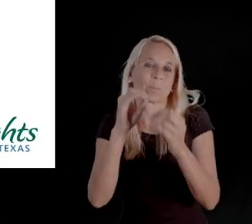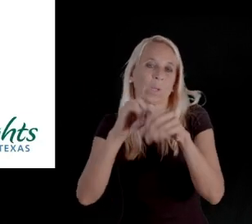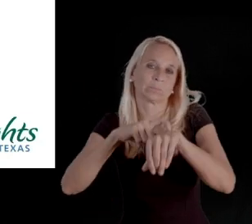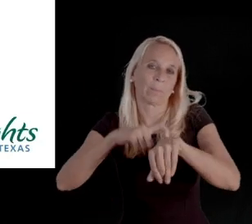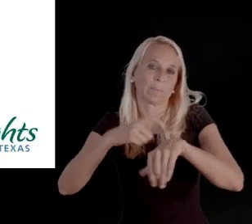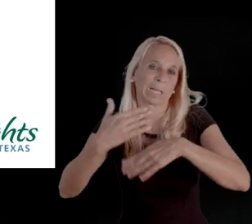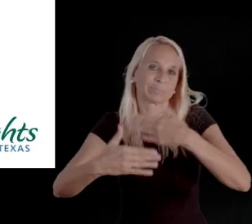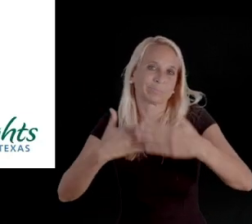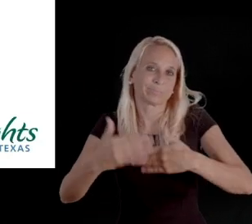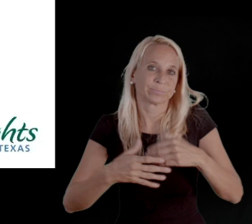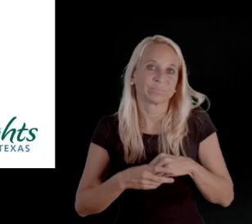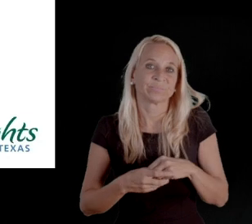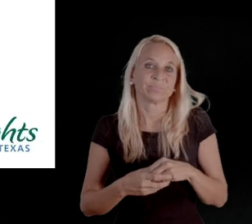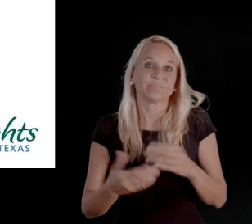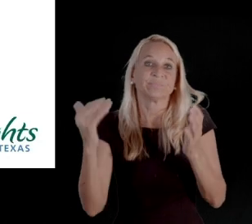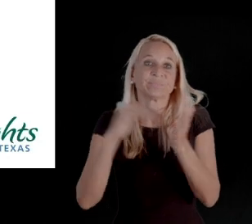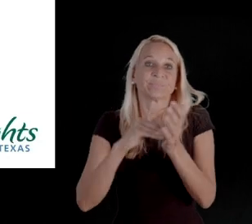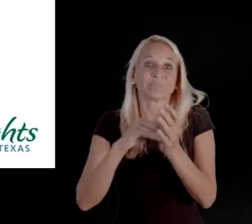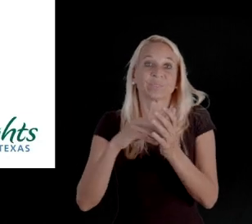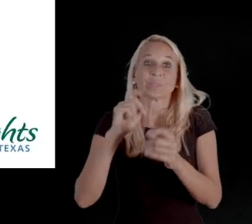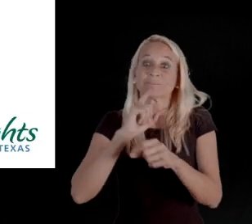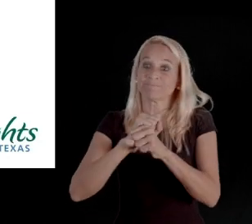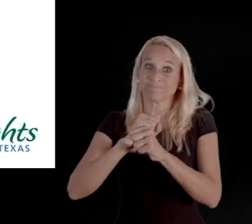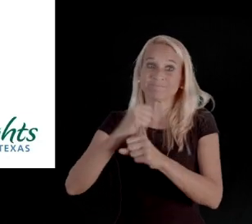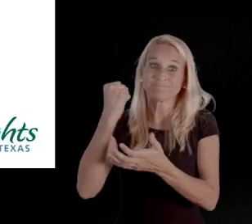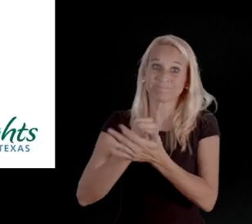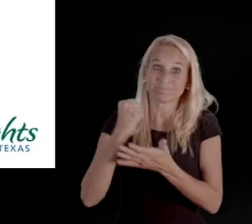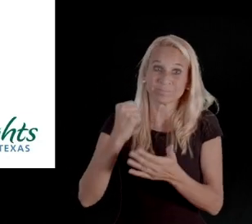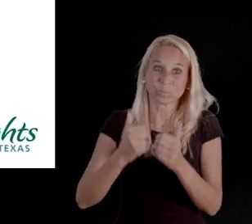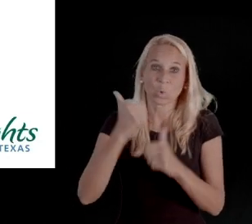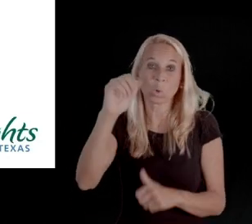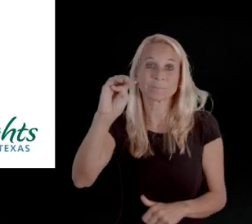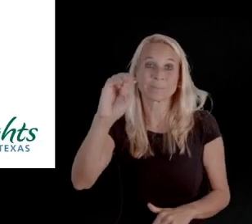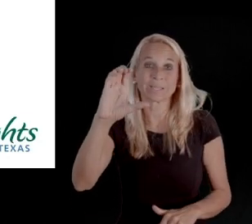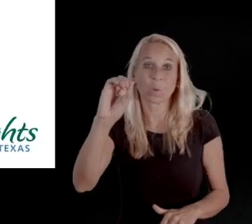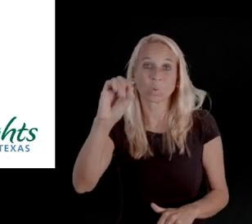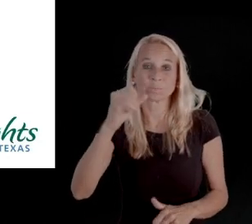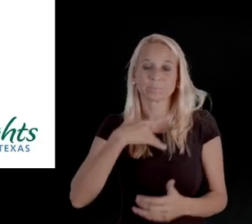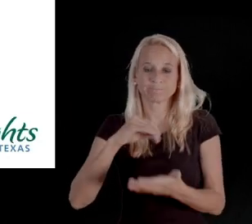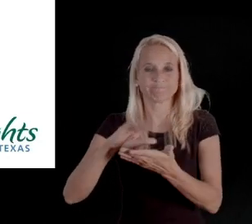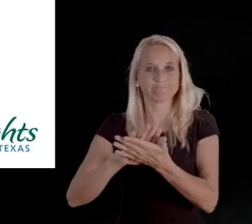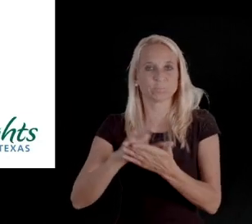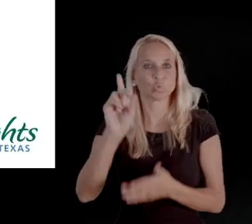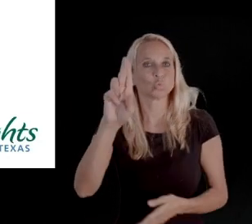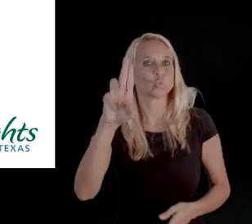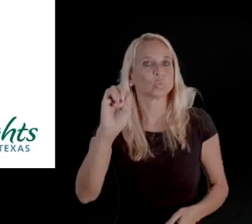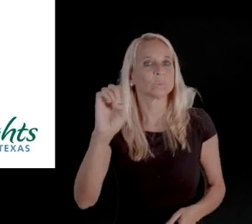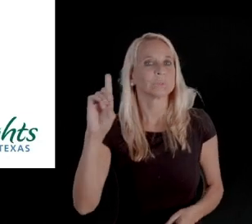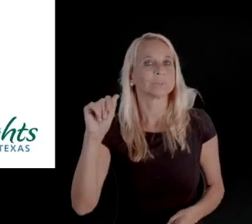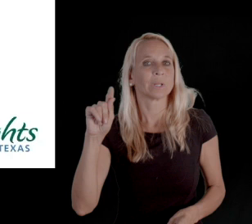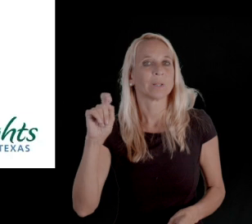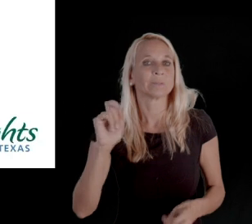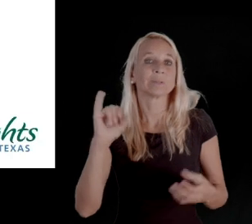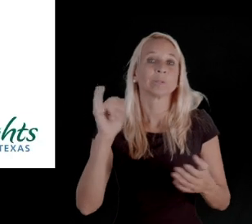And then again, when it comes to the authorizations, most MCOs do put the due date. Like the end date of an authorization,